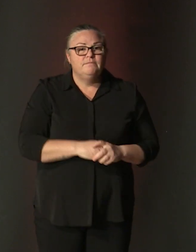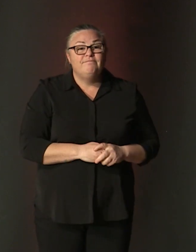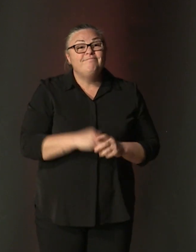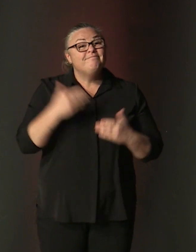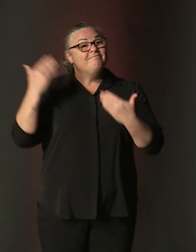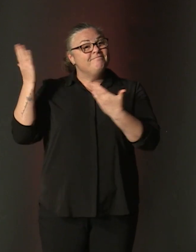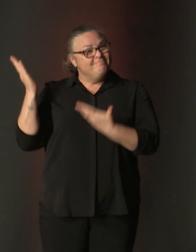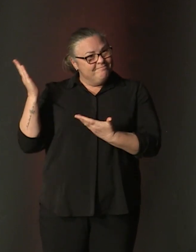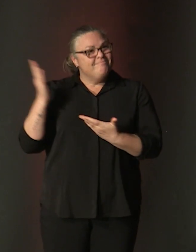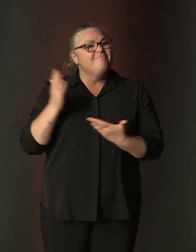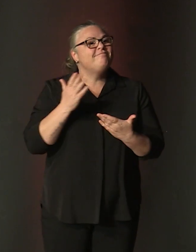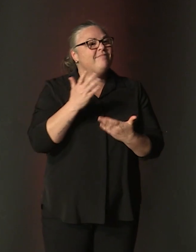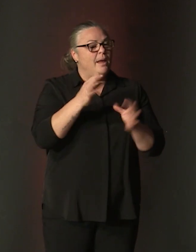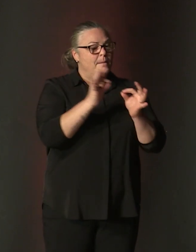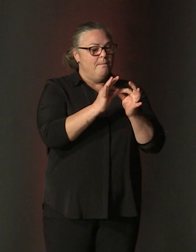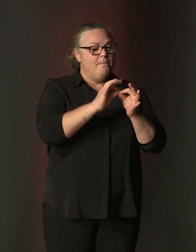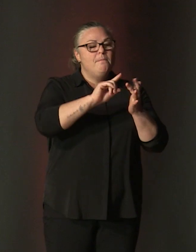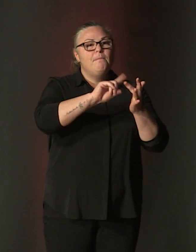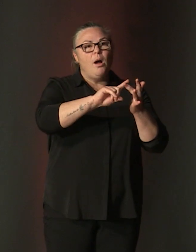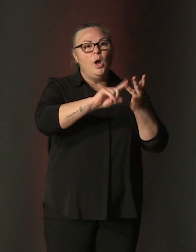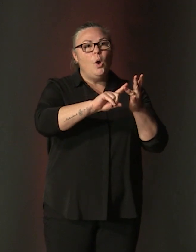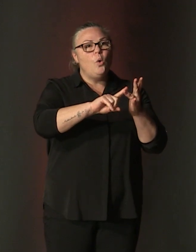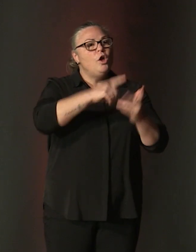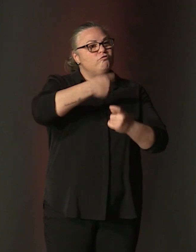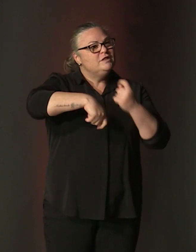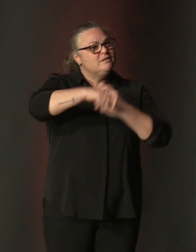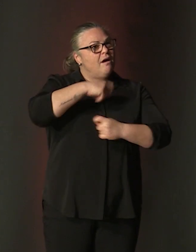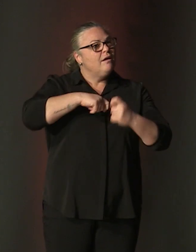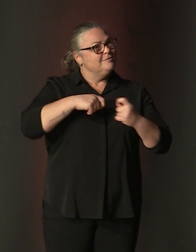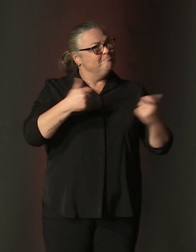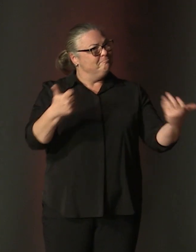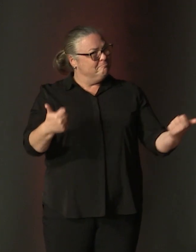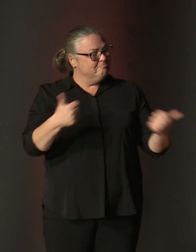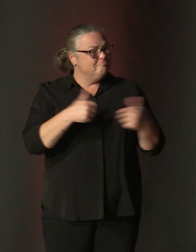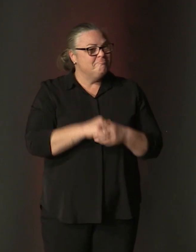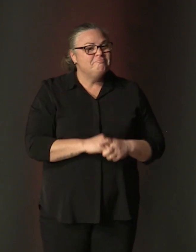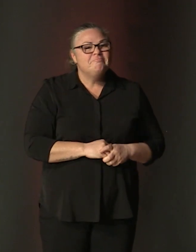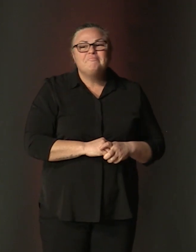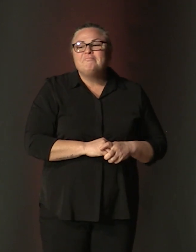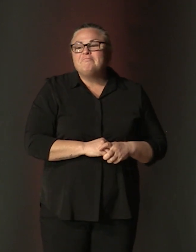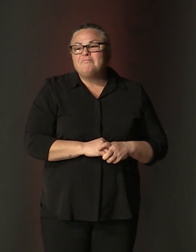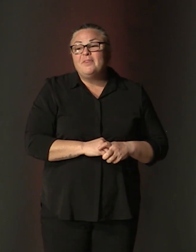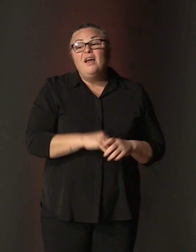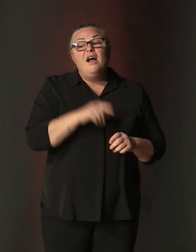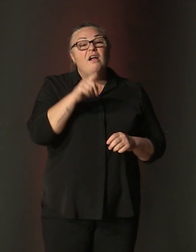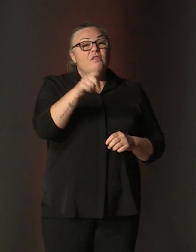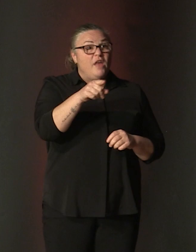Biorecycling is based on the use and the modification of naturally occurring enzymes.